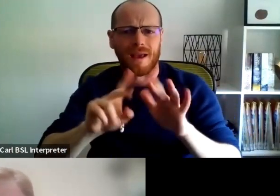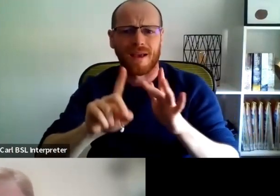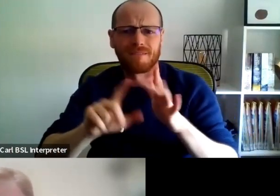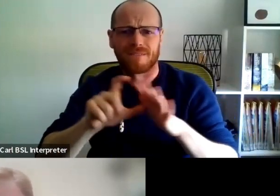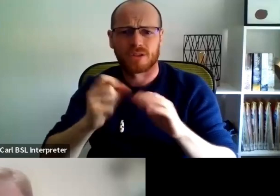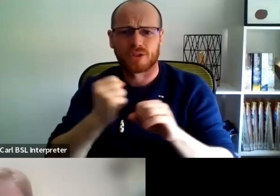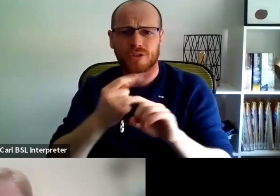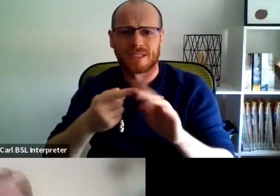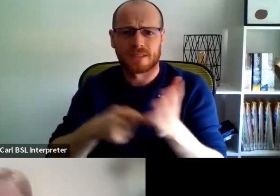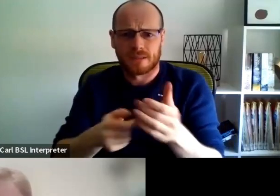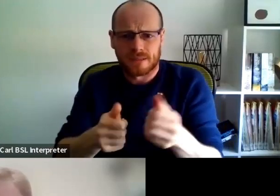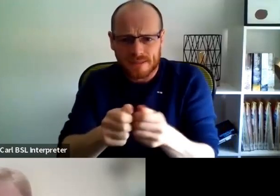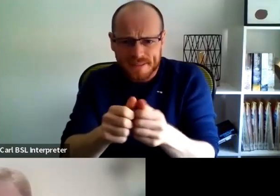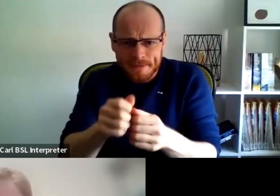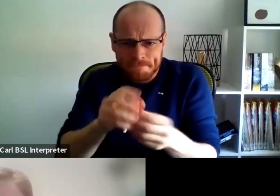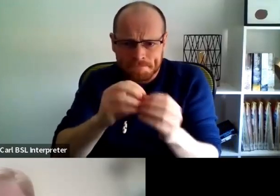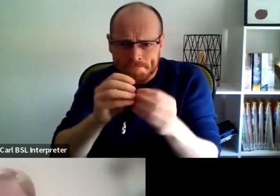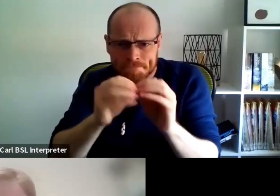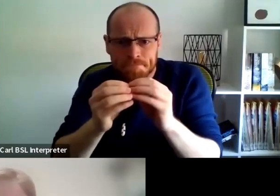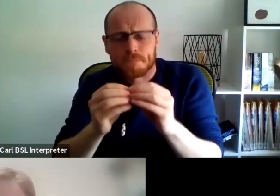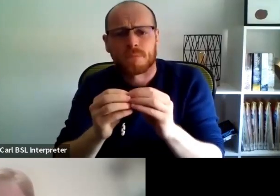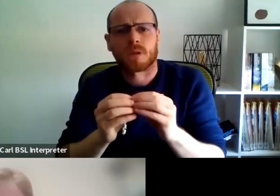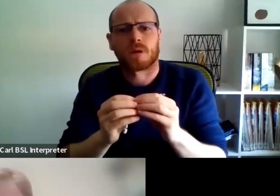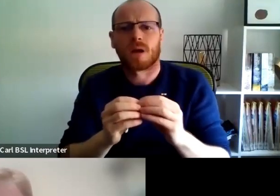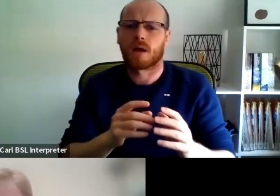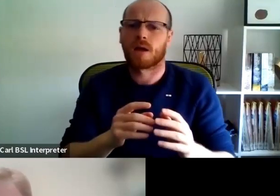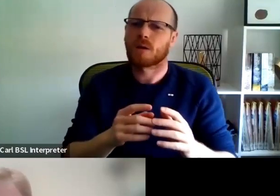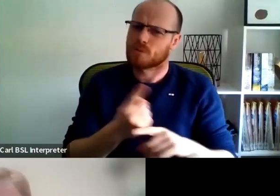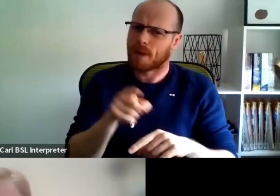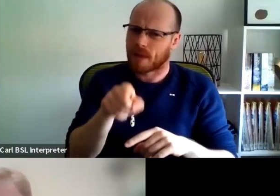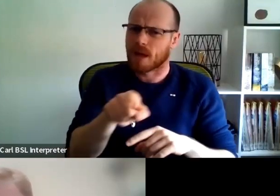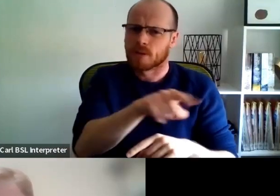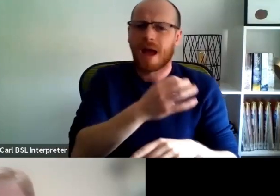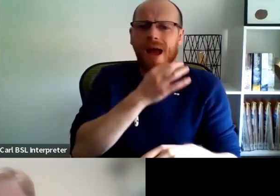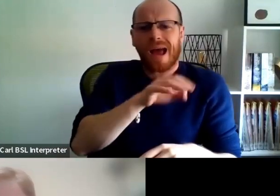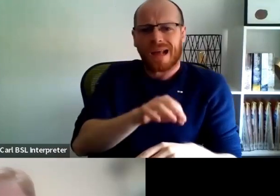give fidget toys to children for the whole of the session, because they're asking would